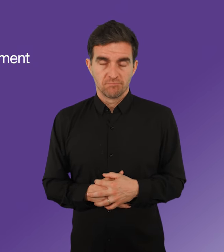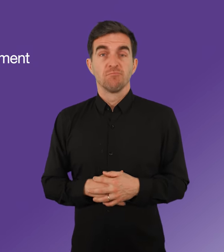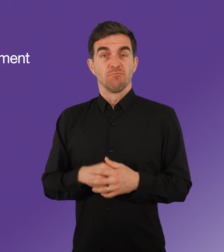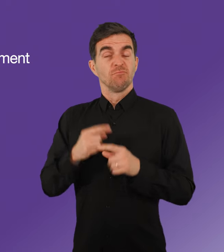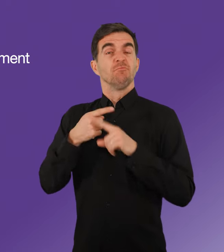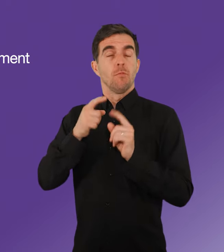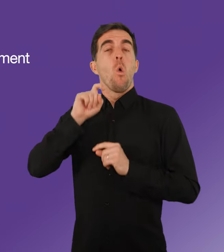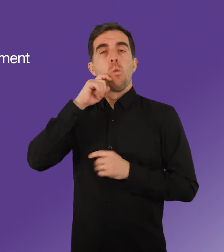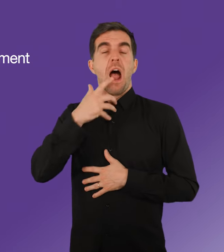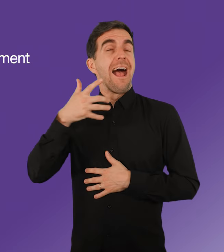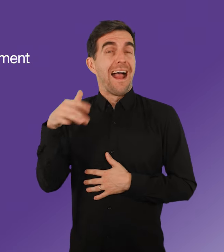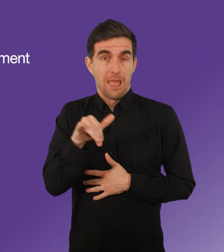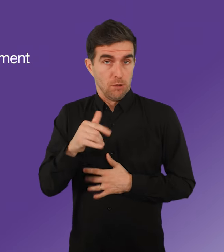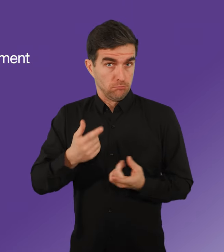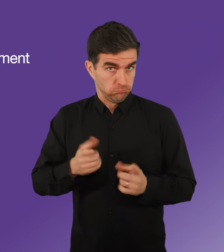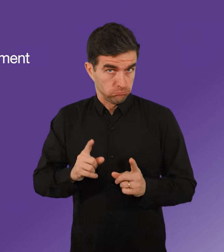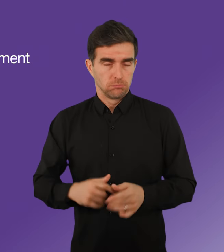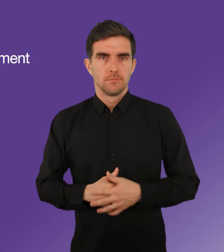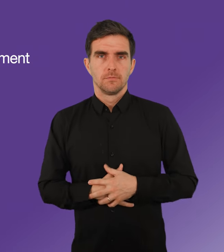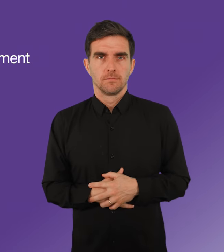They will either: